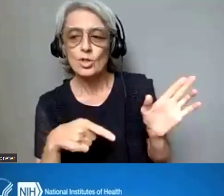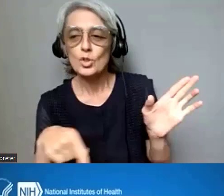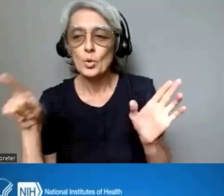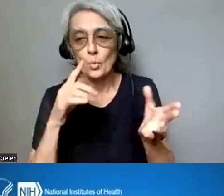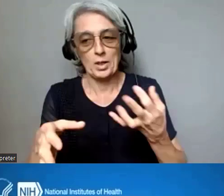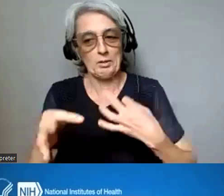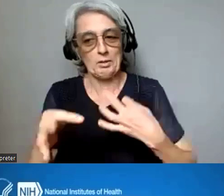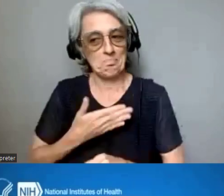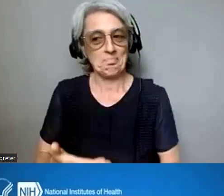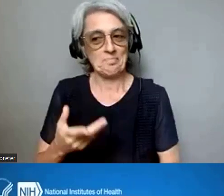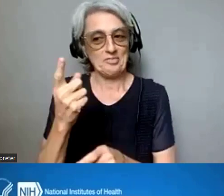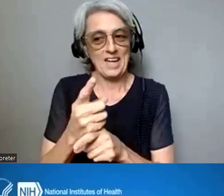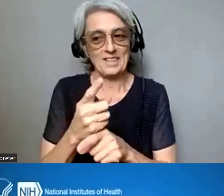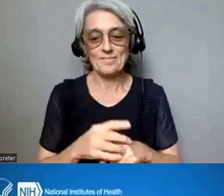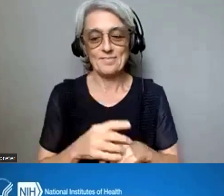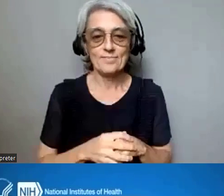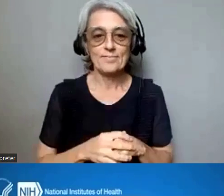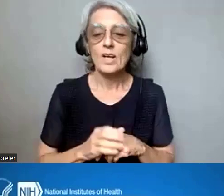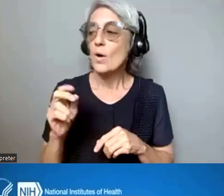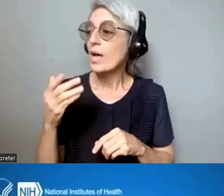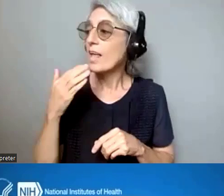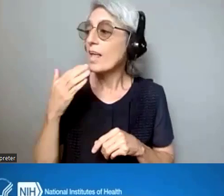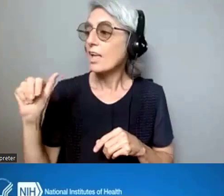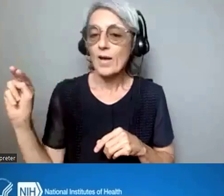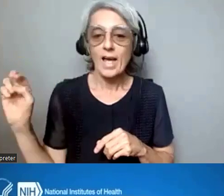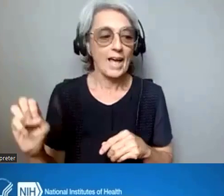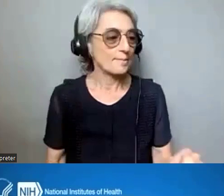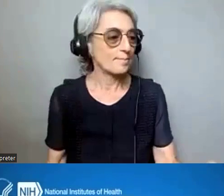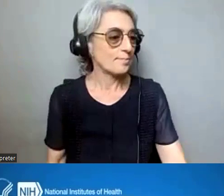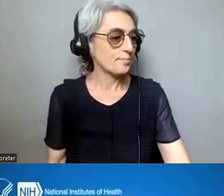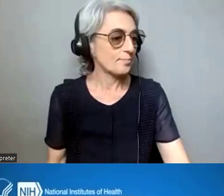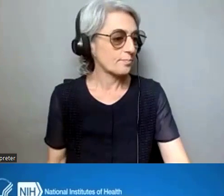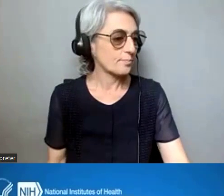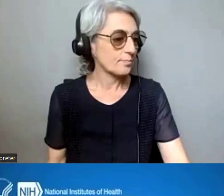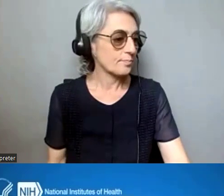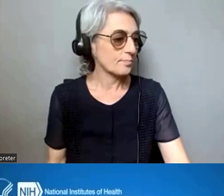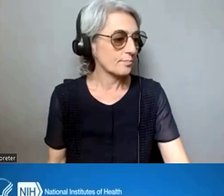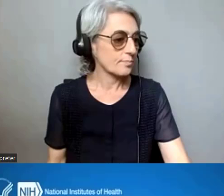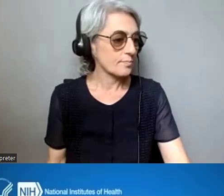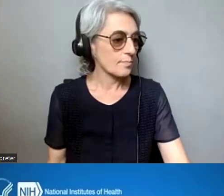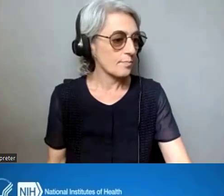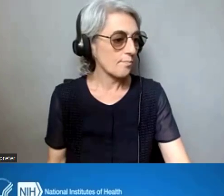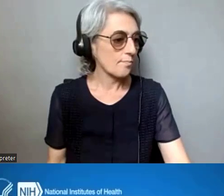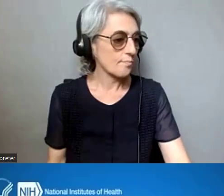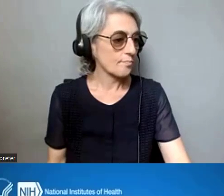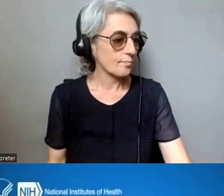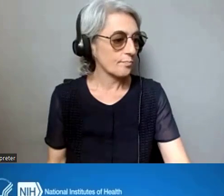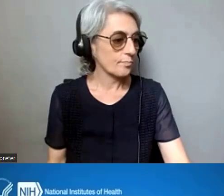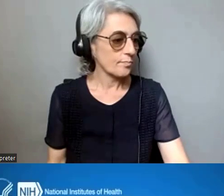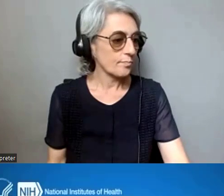Charles Anson: Thank you, Anne. The next question we have is to Carmen.